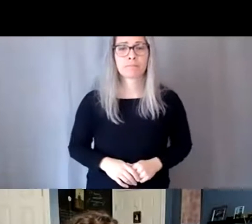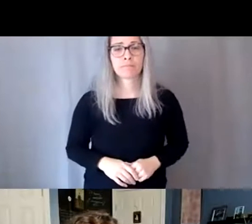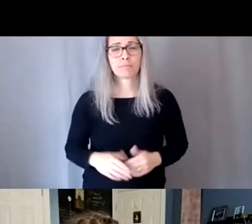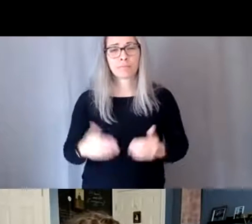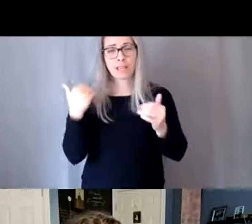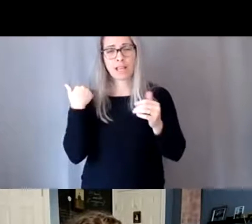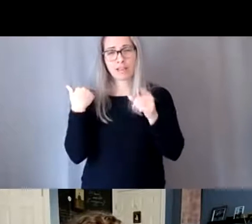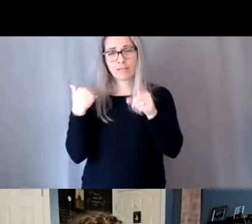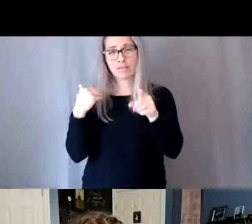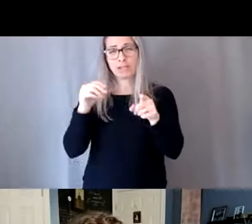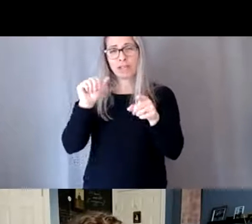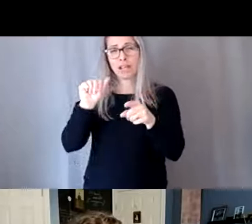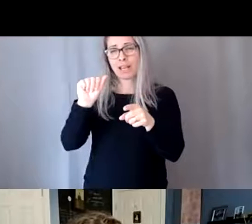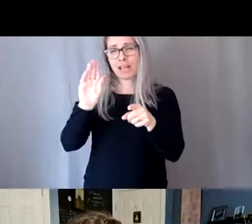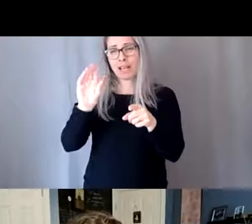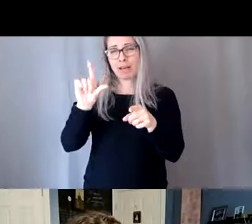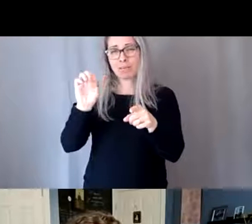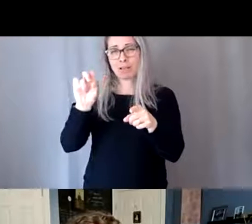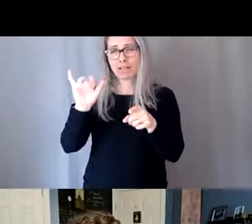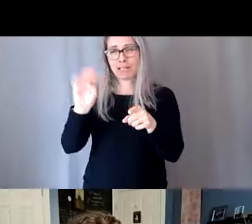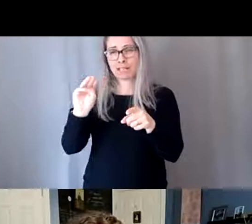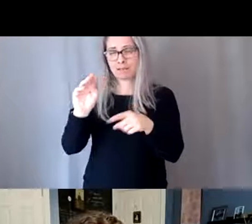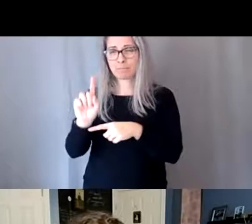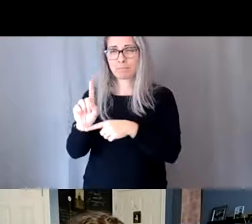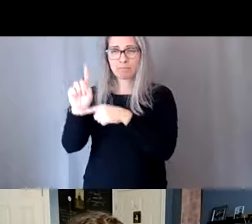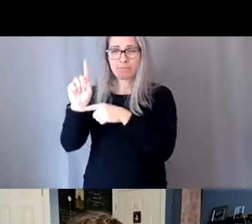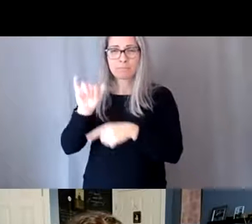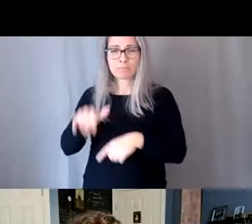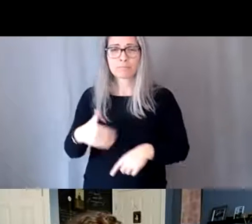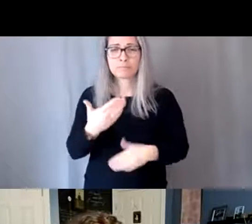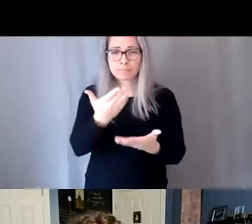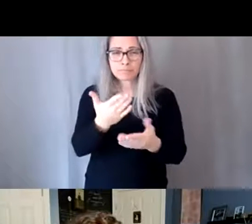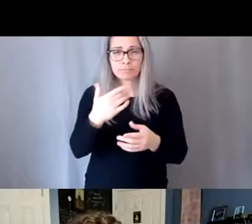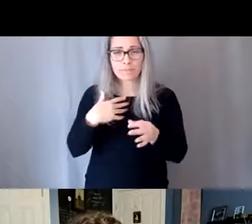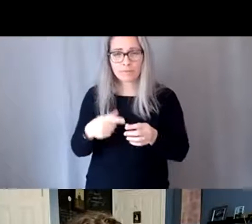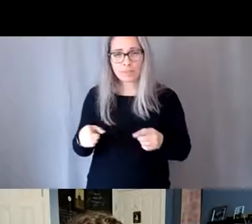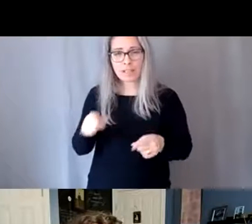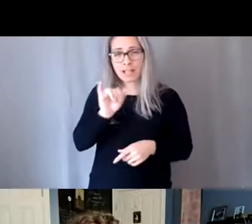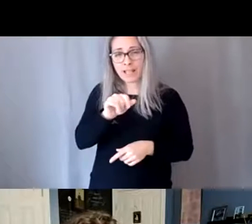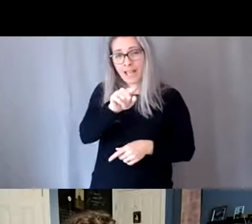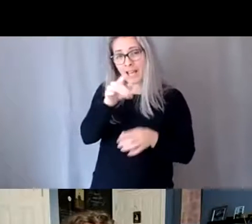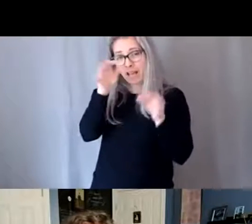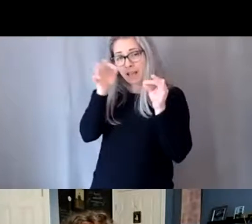bottom of the screen to introduce what this is so reading from the screen this is a working definition of ableism